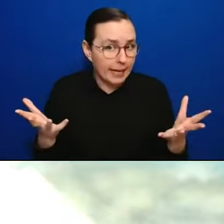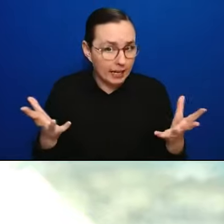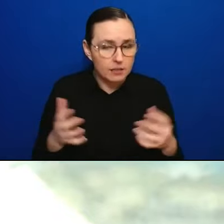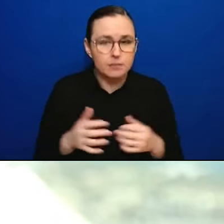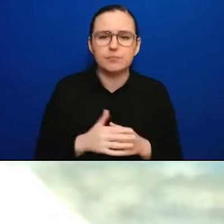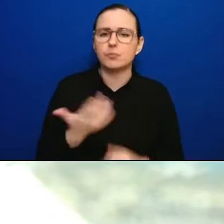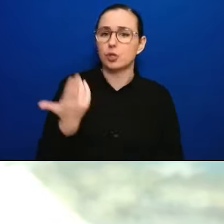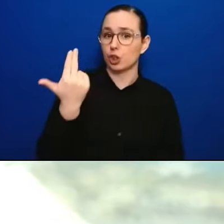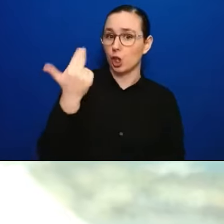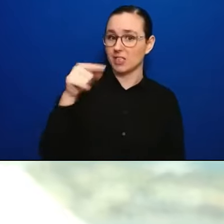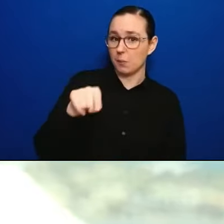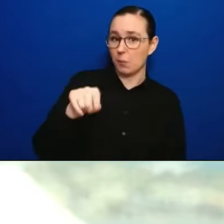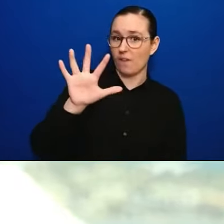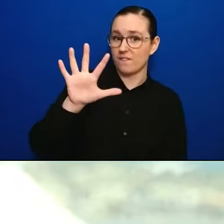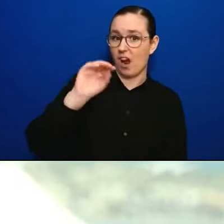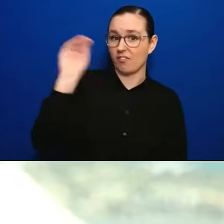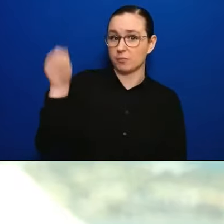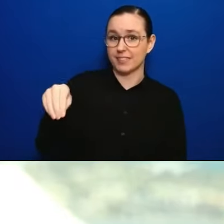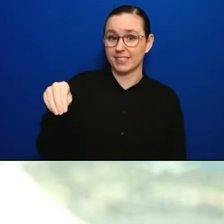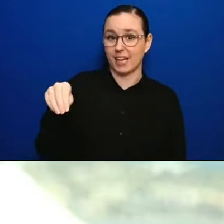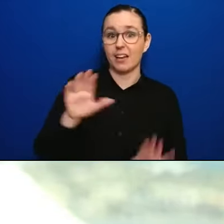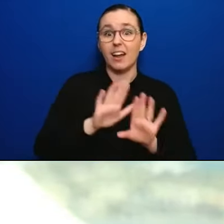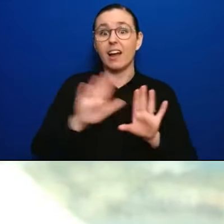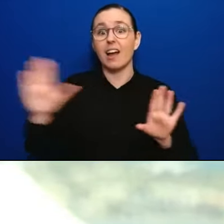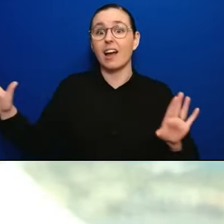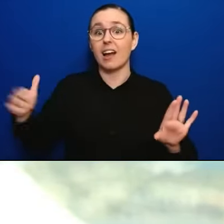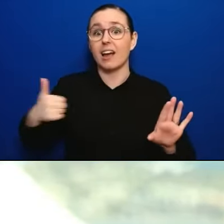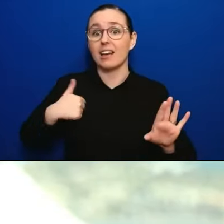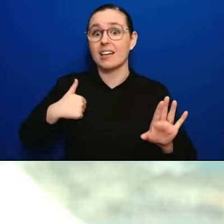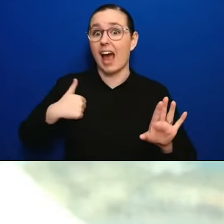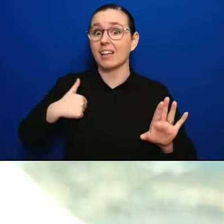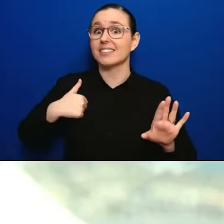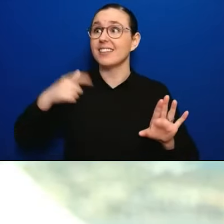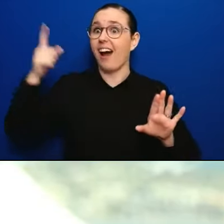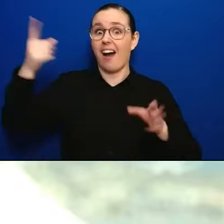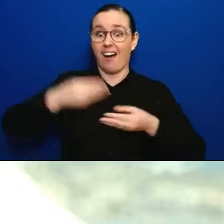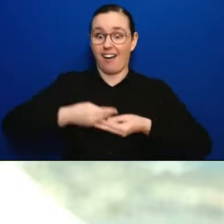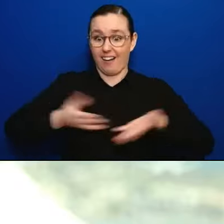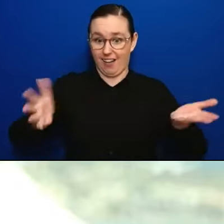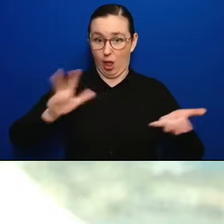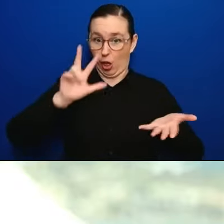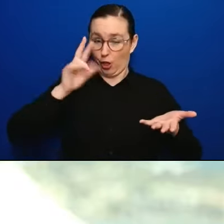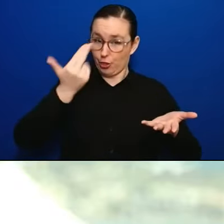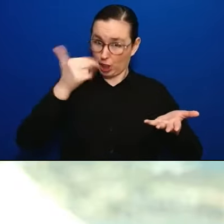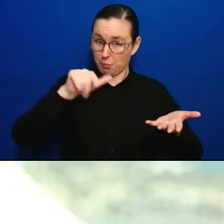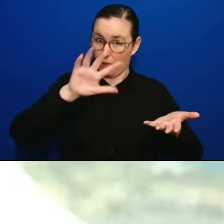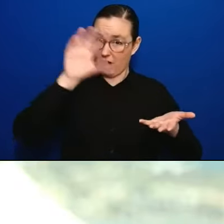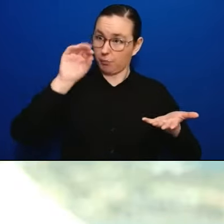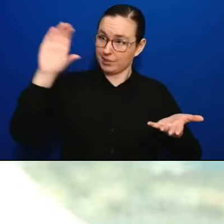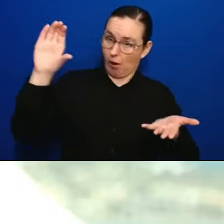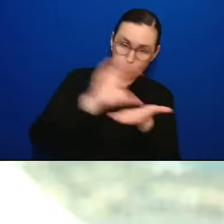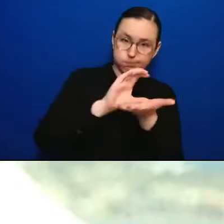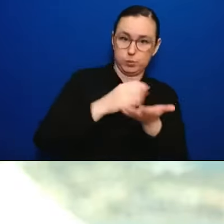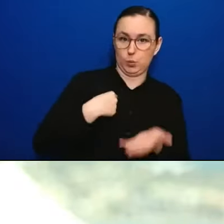by the large numbers coming in to the province are getting its full share of rapid tests 2.5%